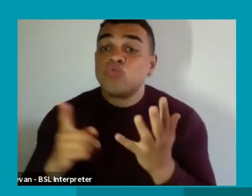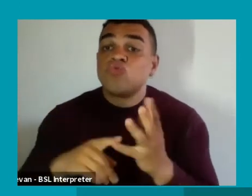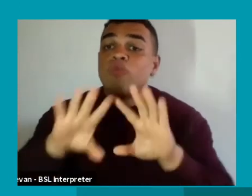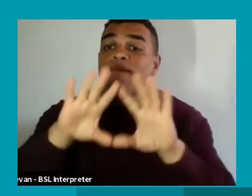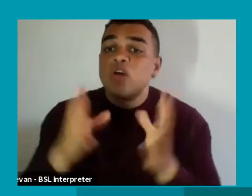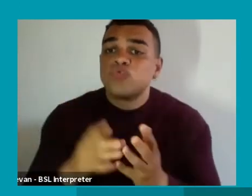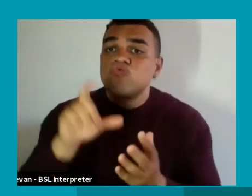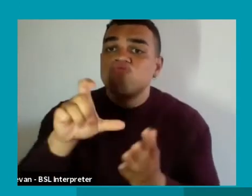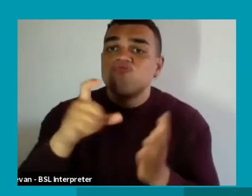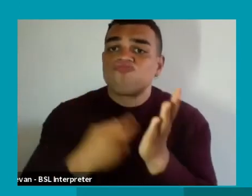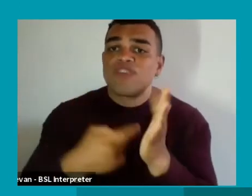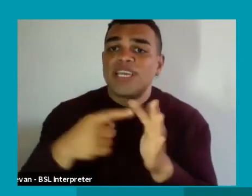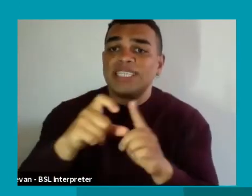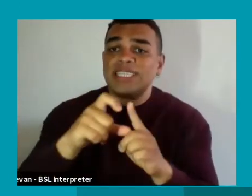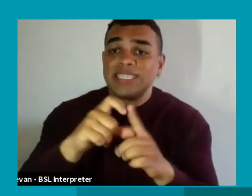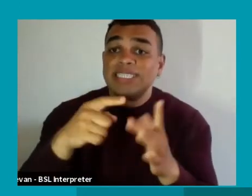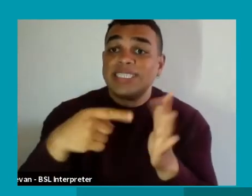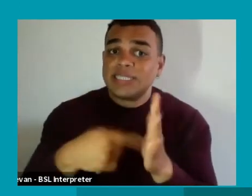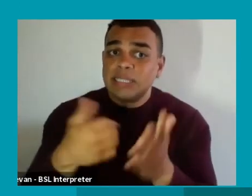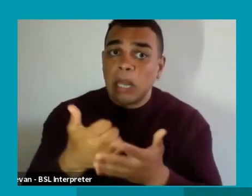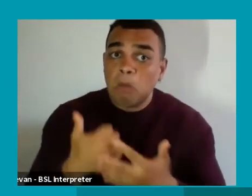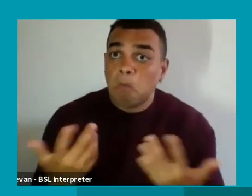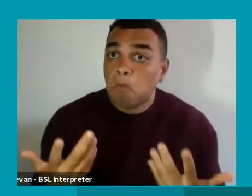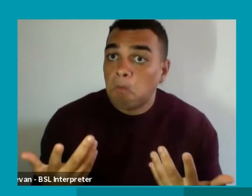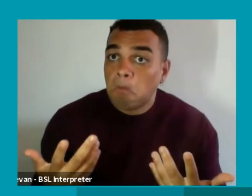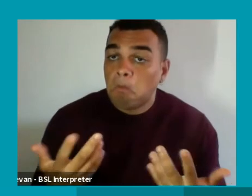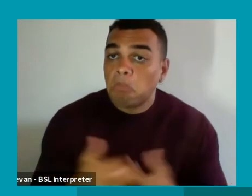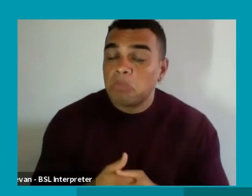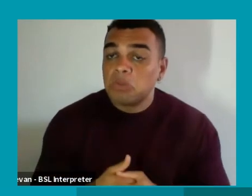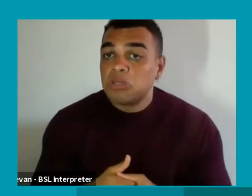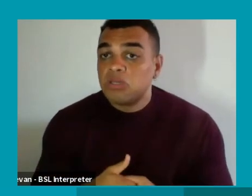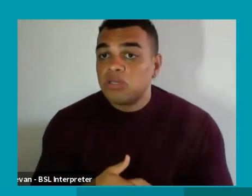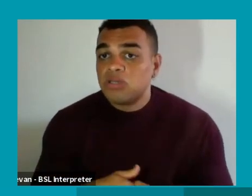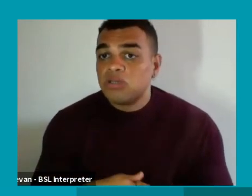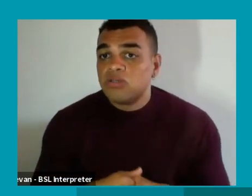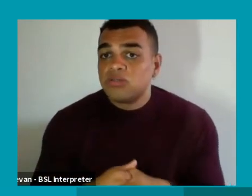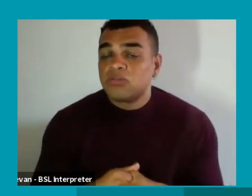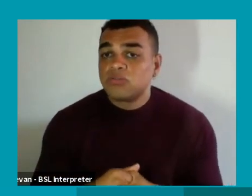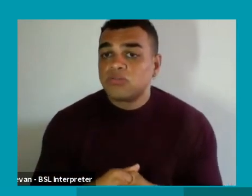So my understanding and this is only my understanding and I recommend that you usually have a contact at Universal Credit.